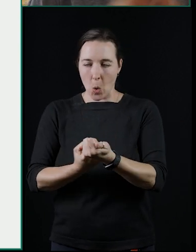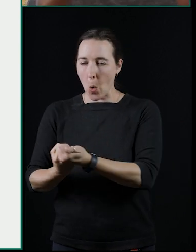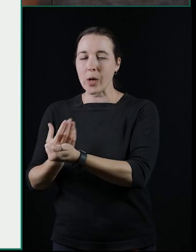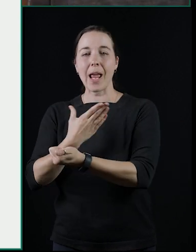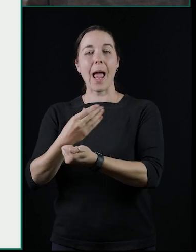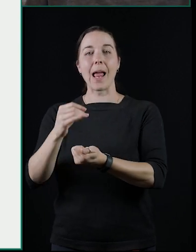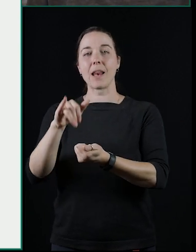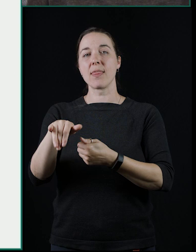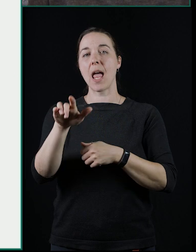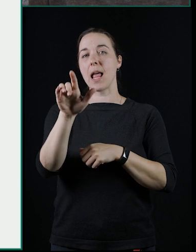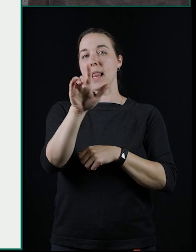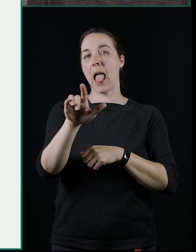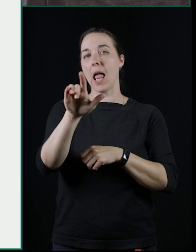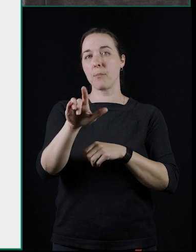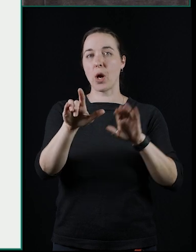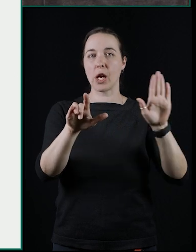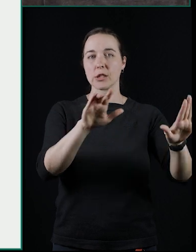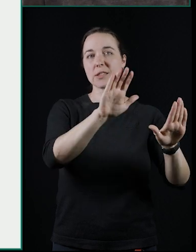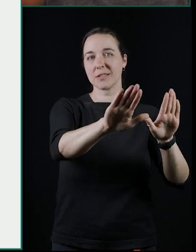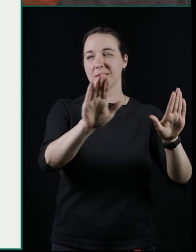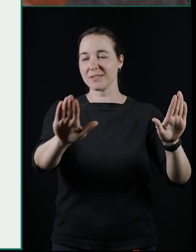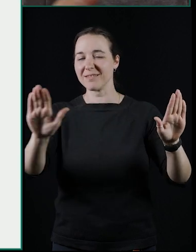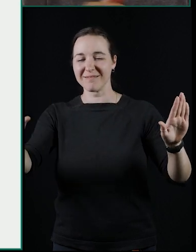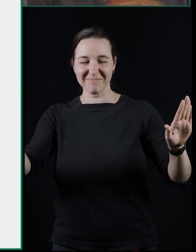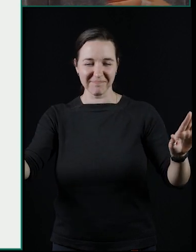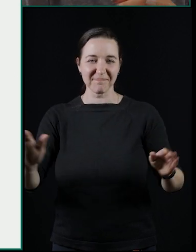and the libraries for each platform.